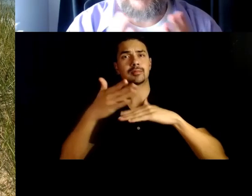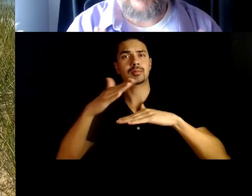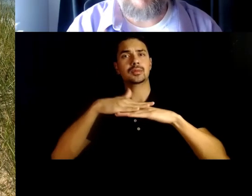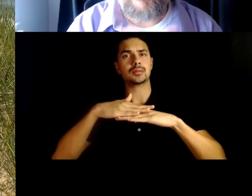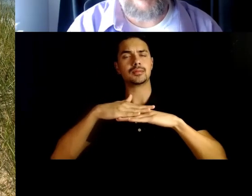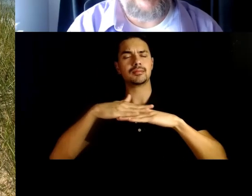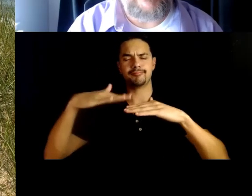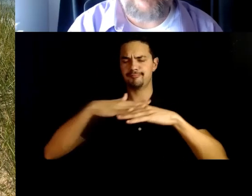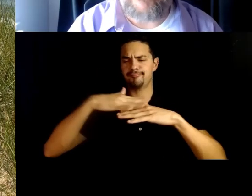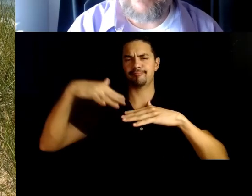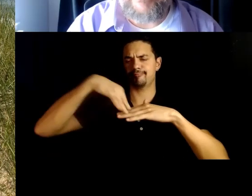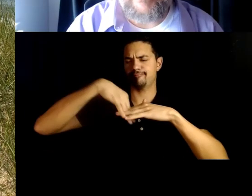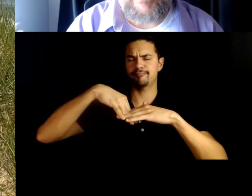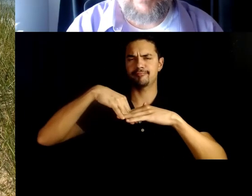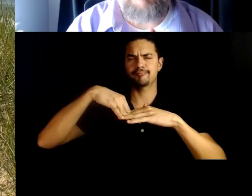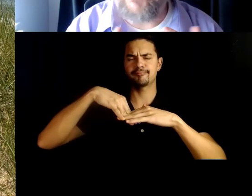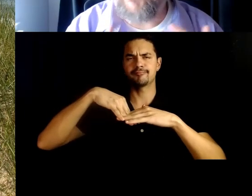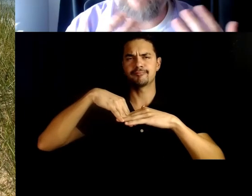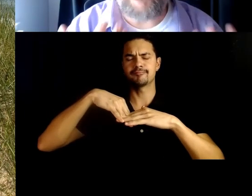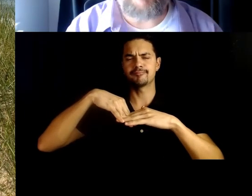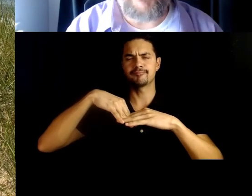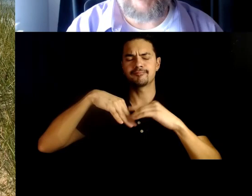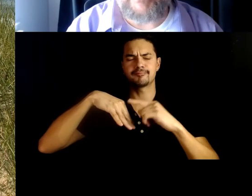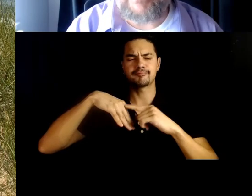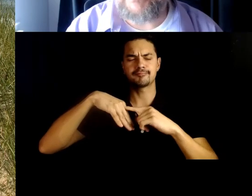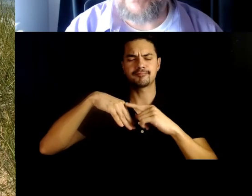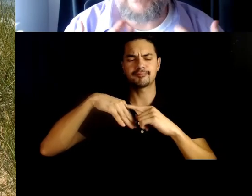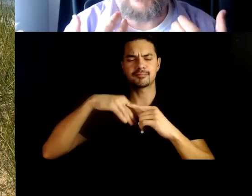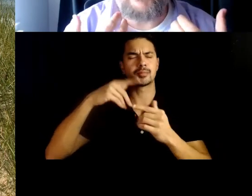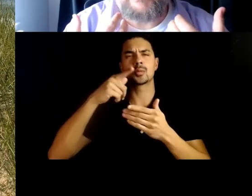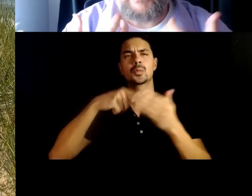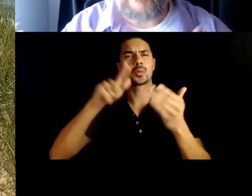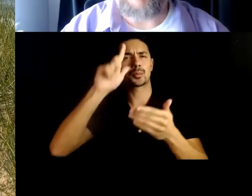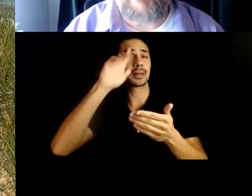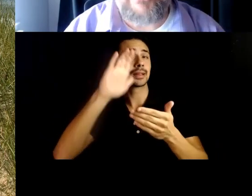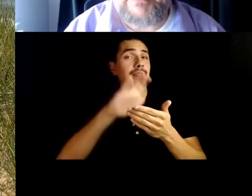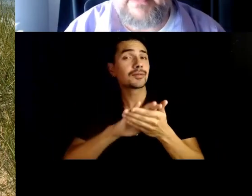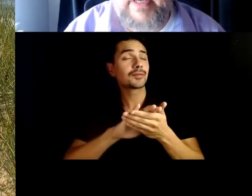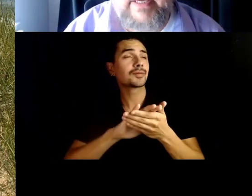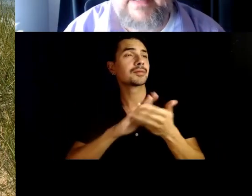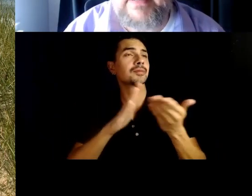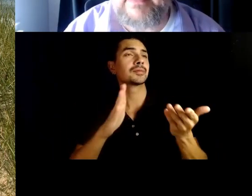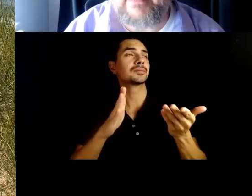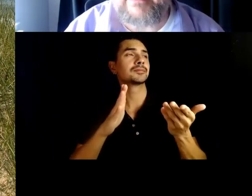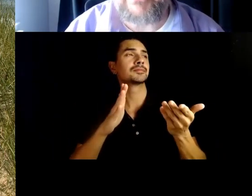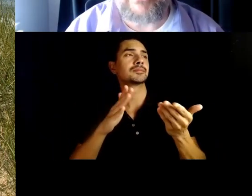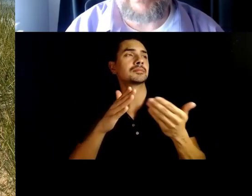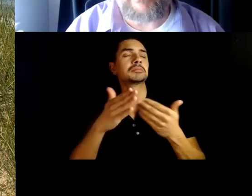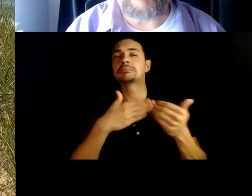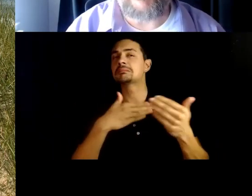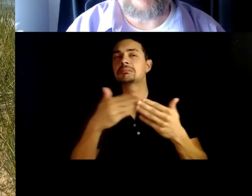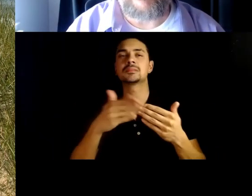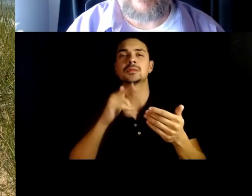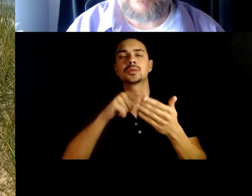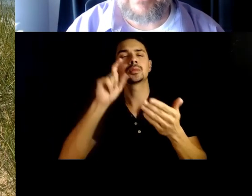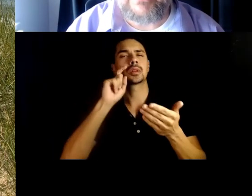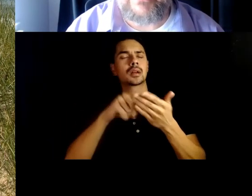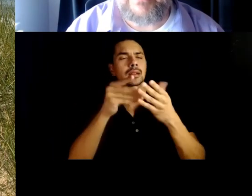and take a moment to whatever your belief set is, to acknowledge the land, to acknowledge the ancestors